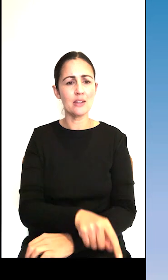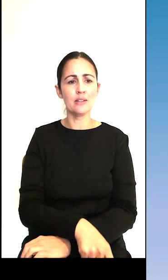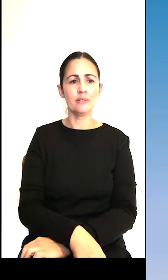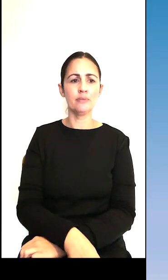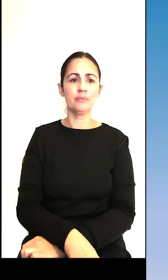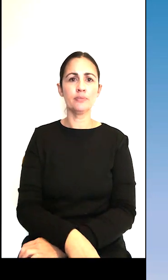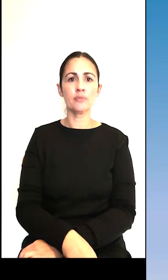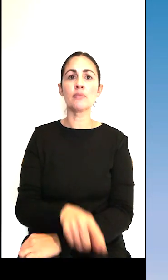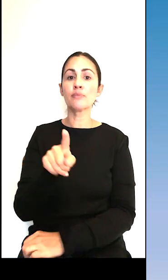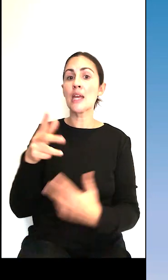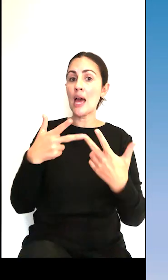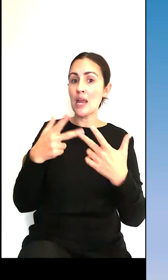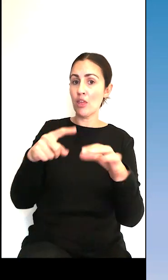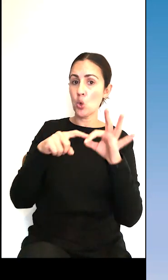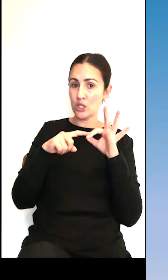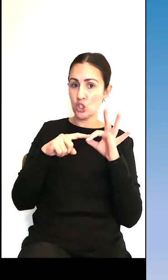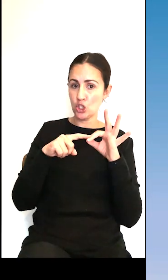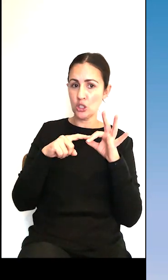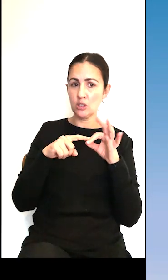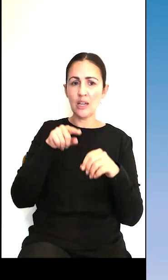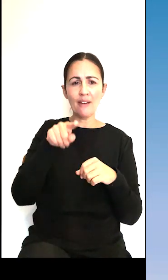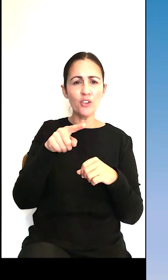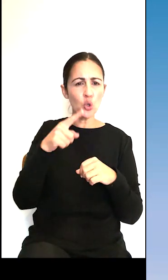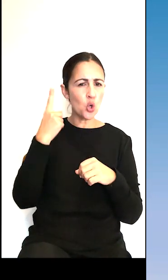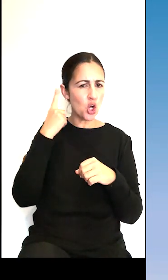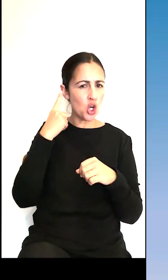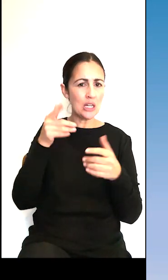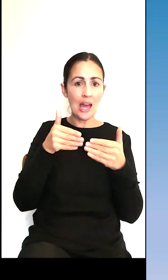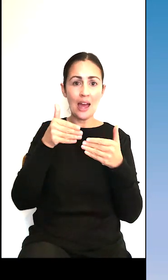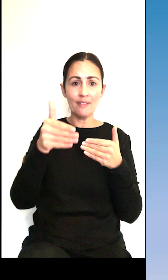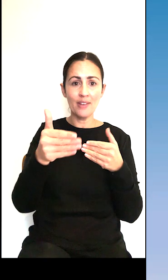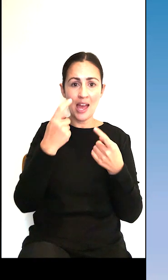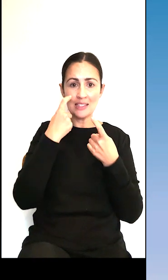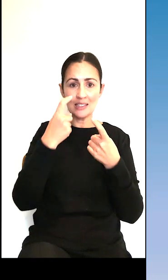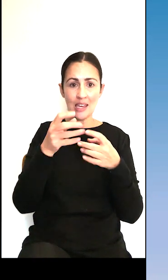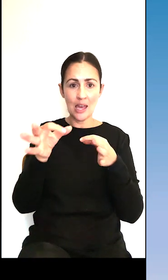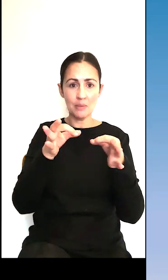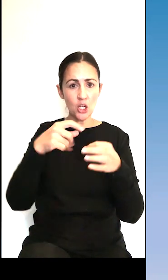We have also had a question, 'Have we heard of advance care plans being left with local hospitals and or local